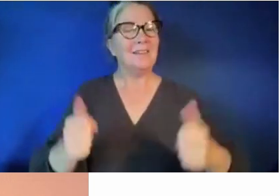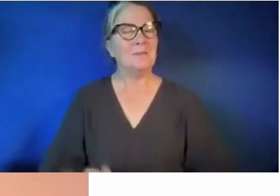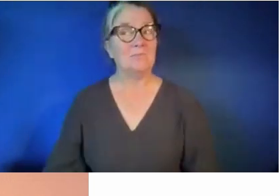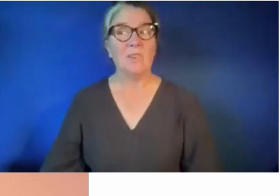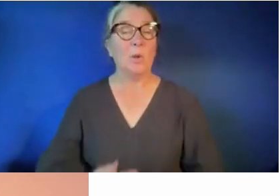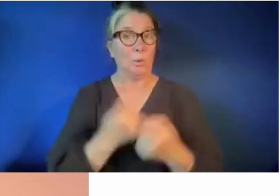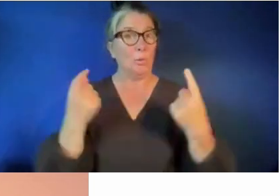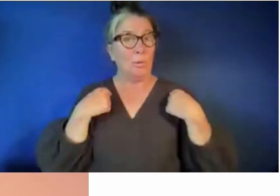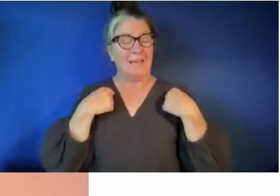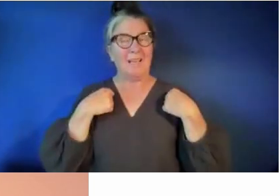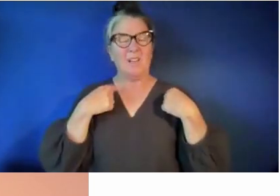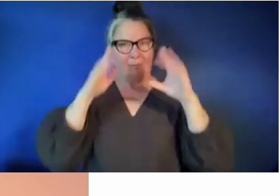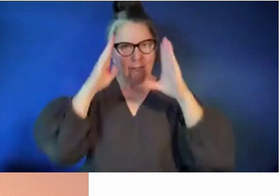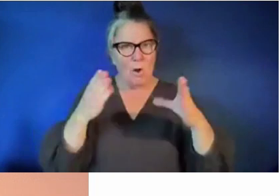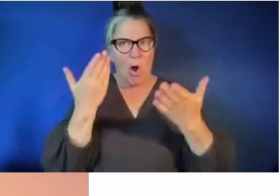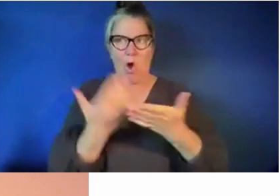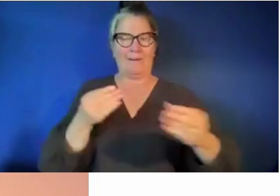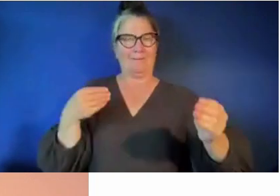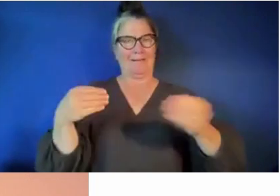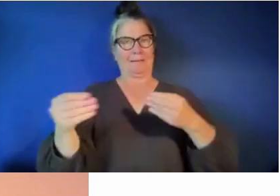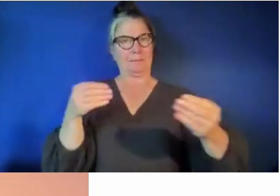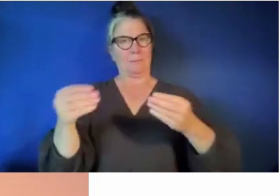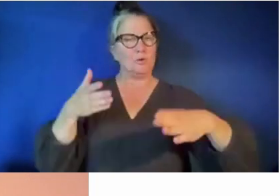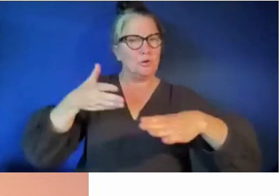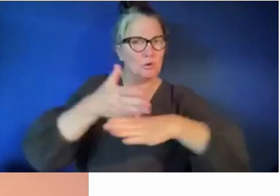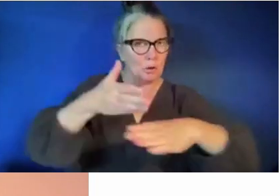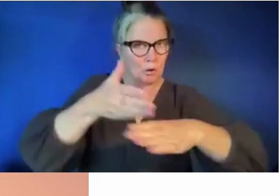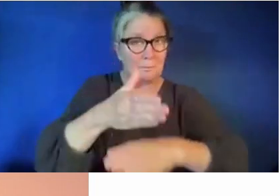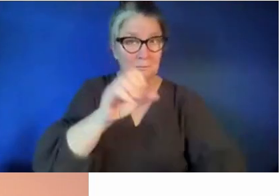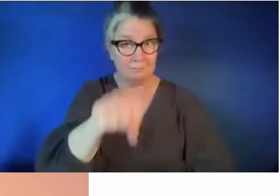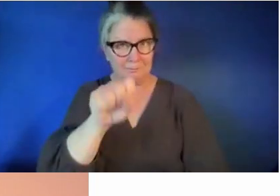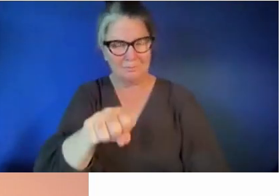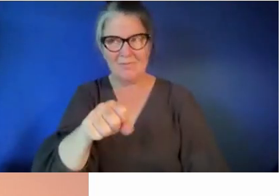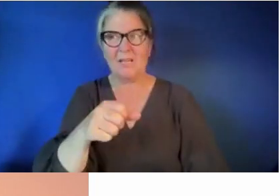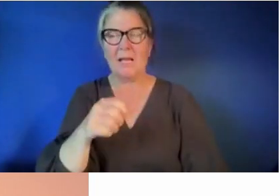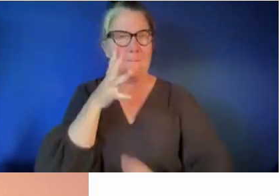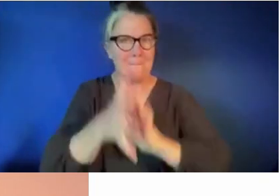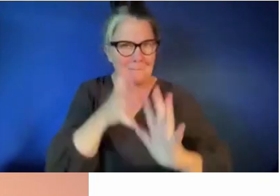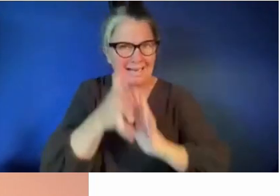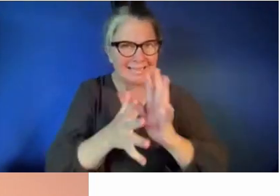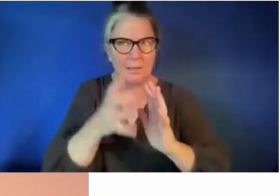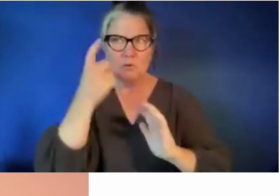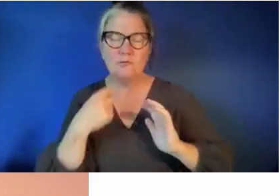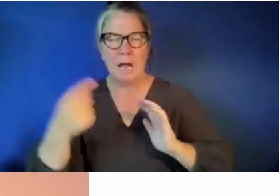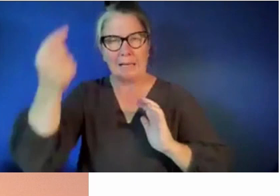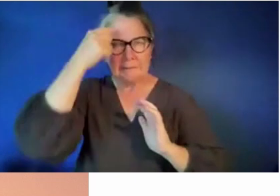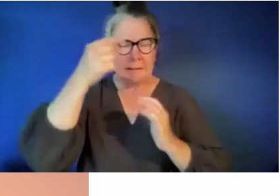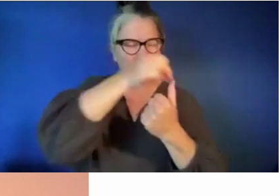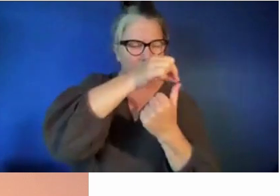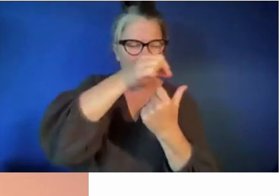supporting Secretaries to do some work on flexibility, sorry, which is really grappling with all the different elements of what flexibility means,